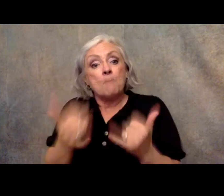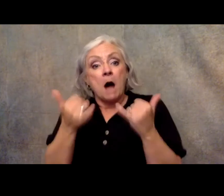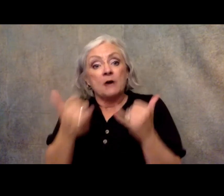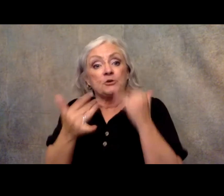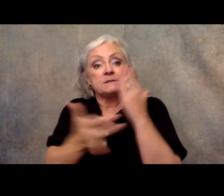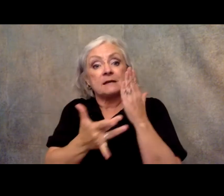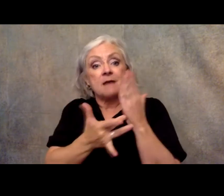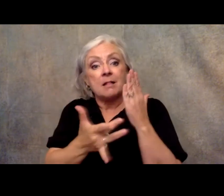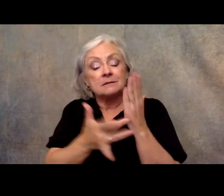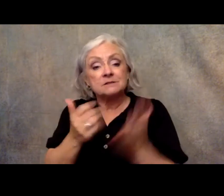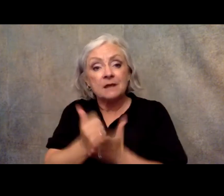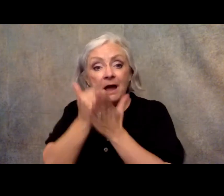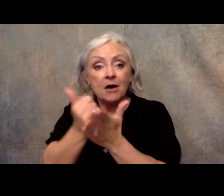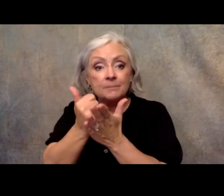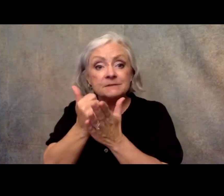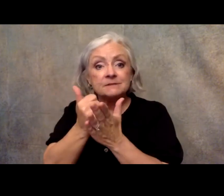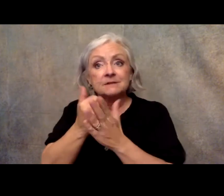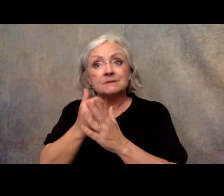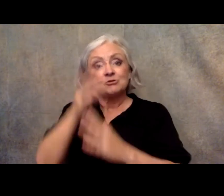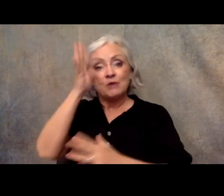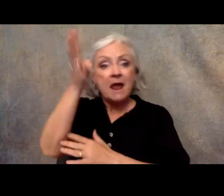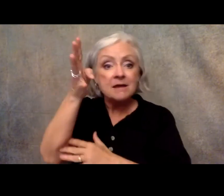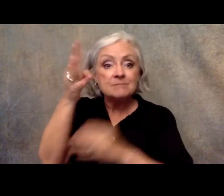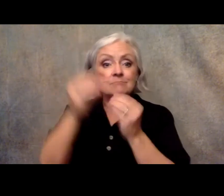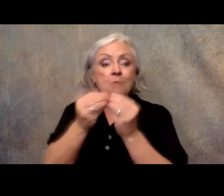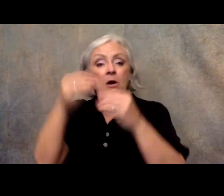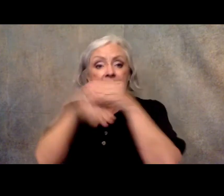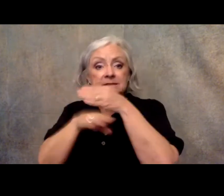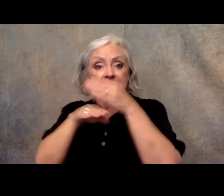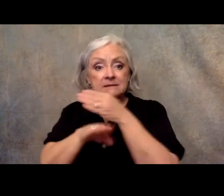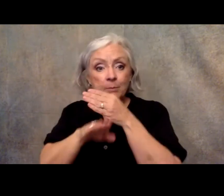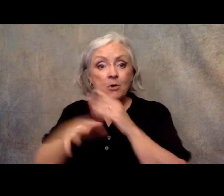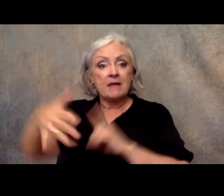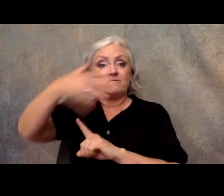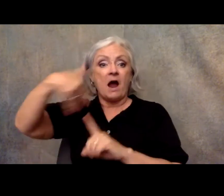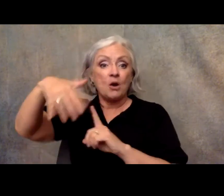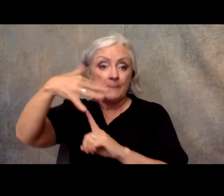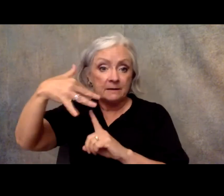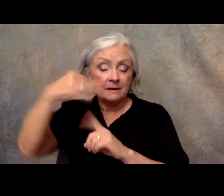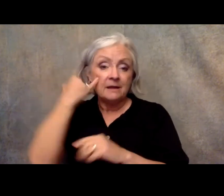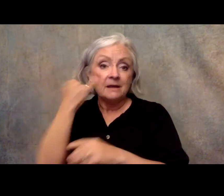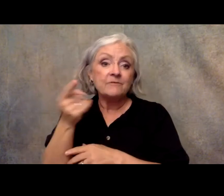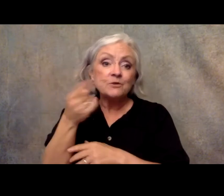to create a more accessible environment in many ways. So if you have some time, you want to explore it.